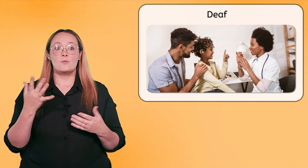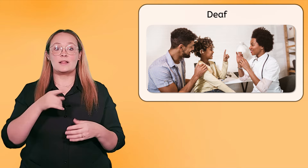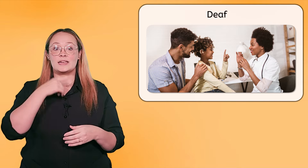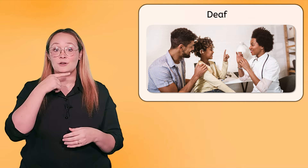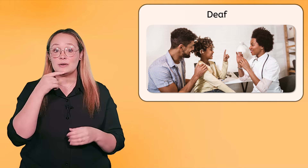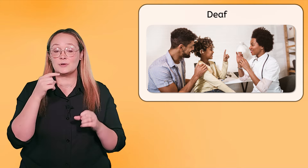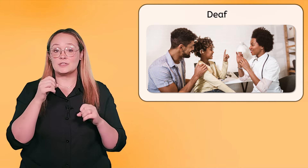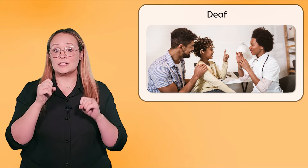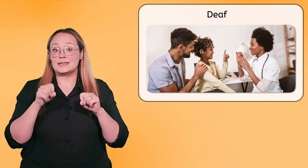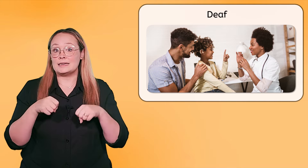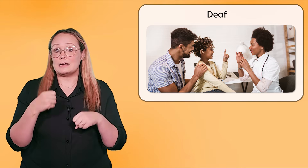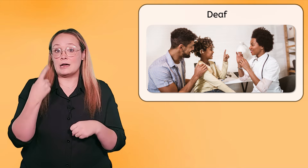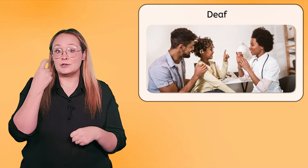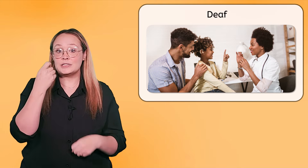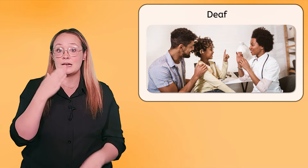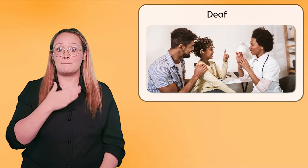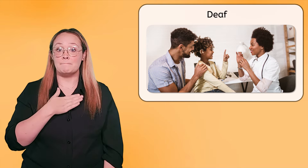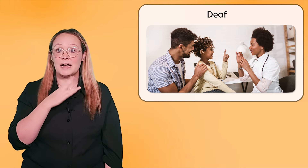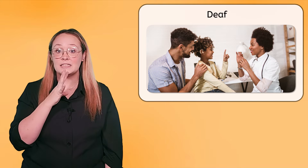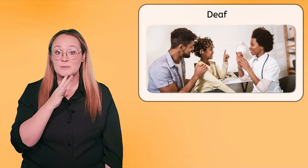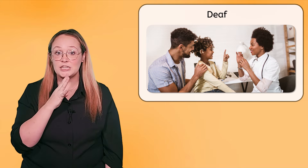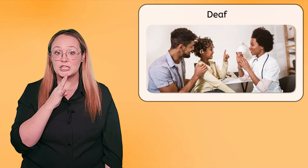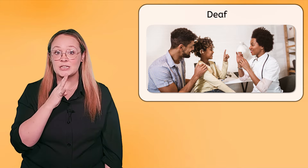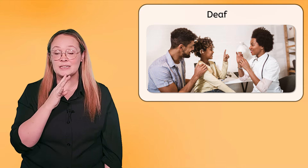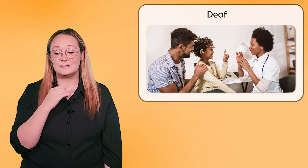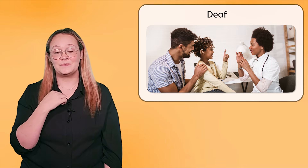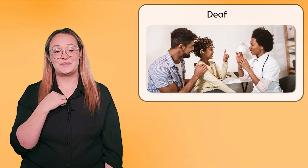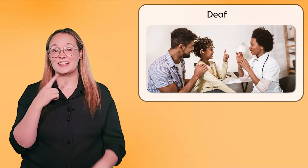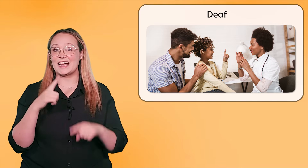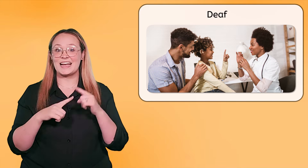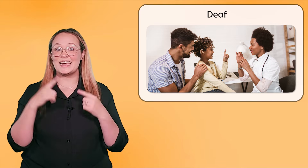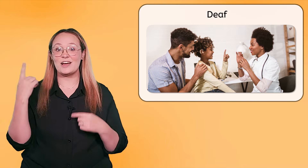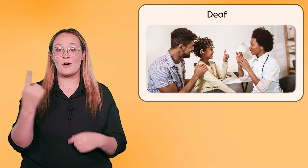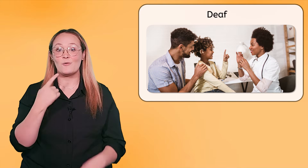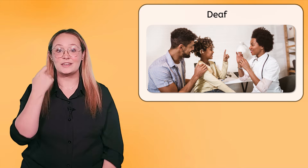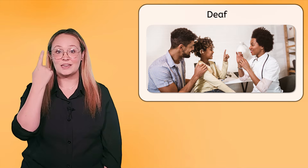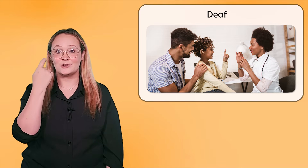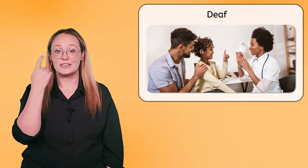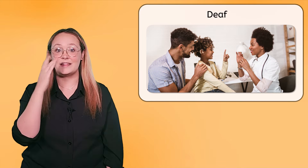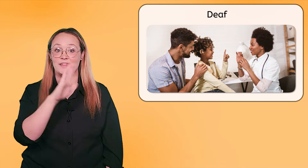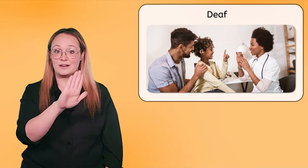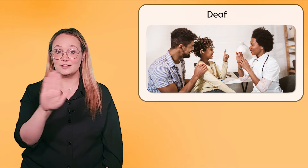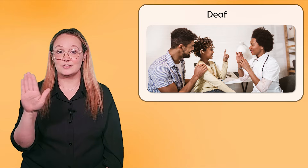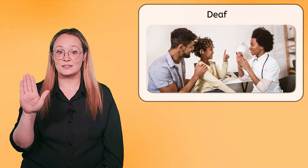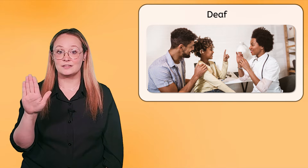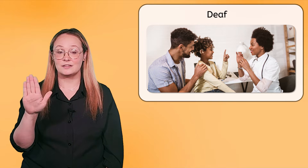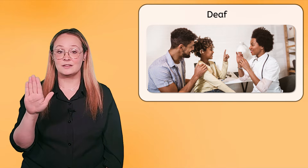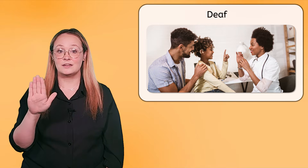while a hearing person can understand my speech, I can't always understand theirs.